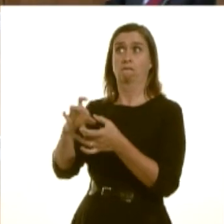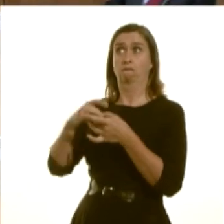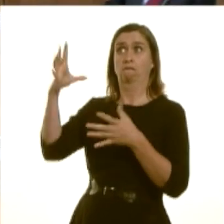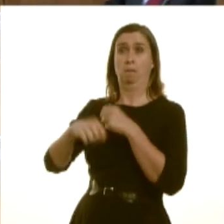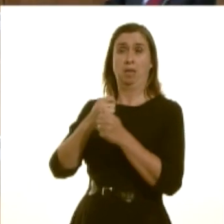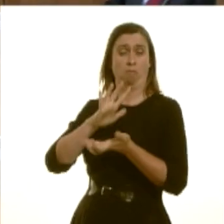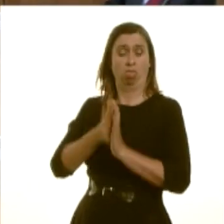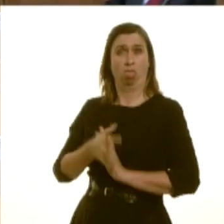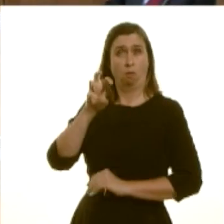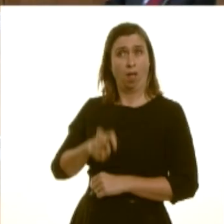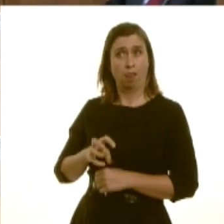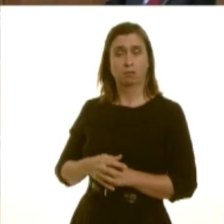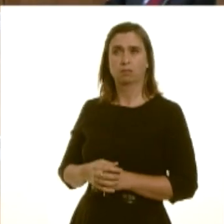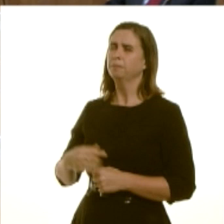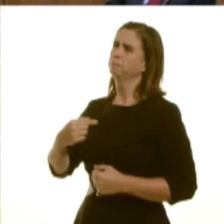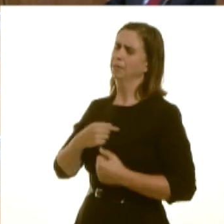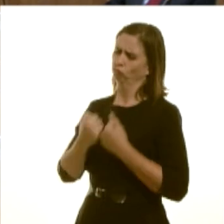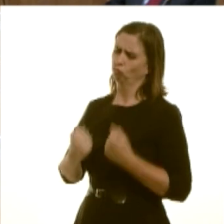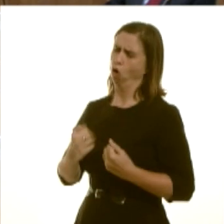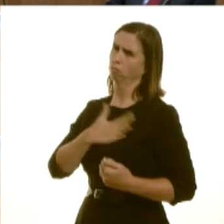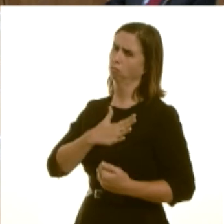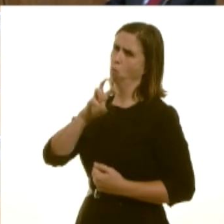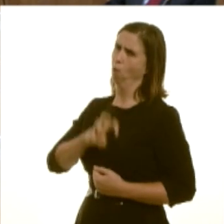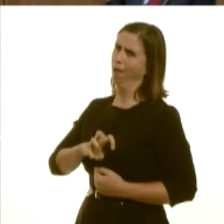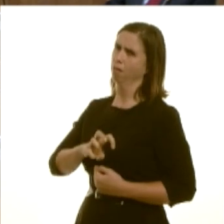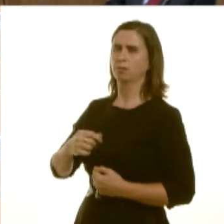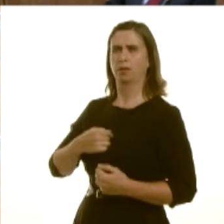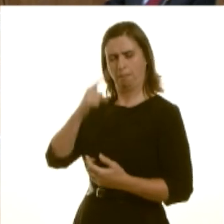I want to see what is best for my nation. I believe that my nation’s future is best